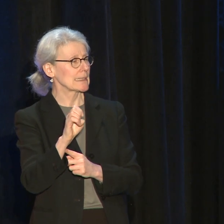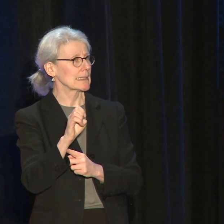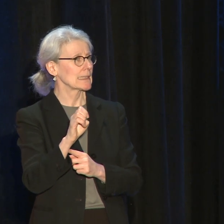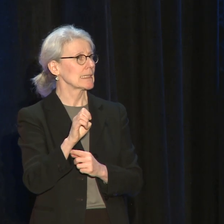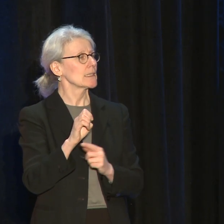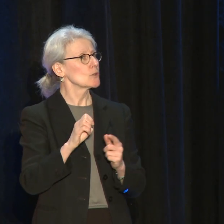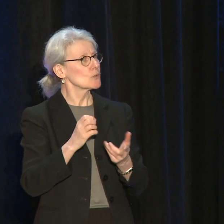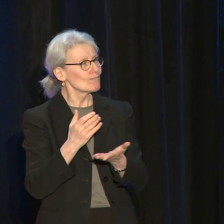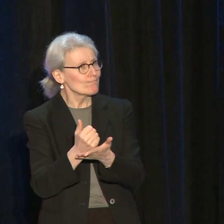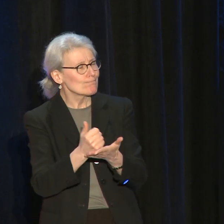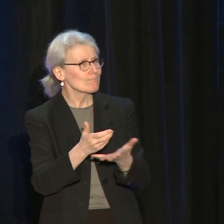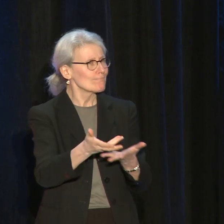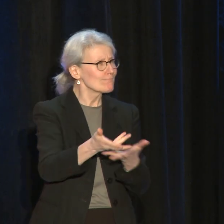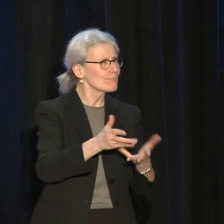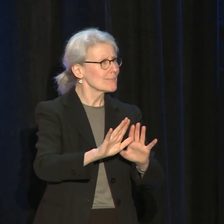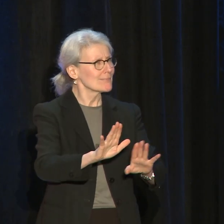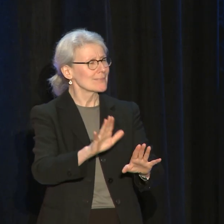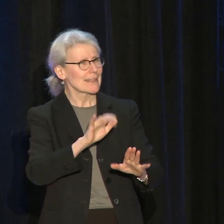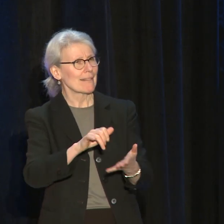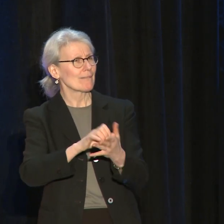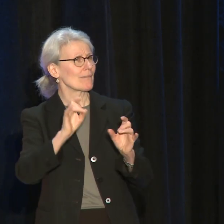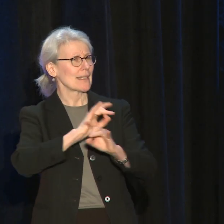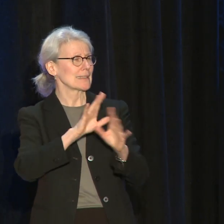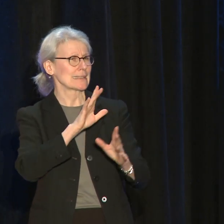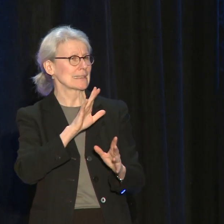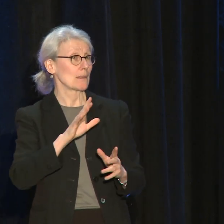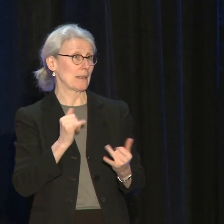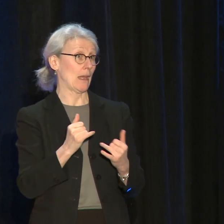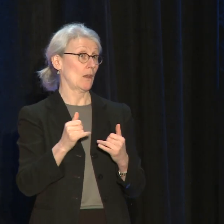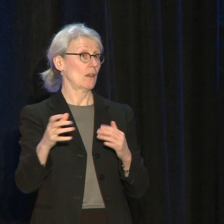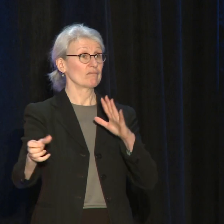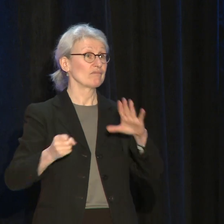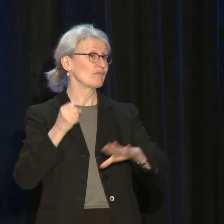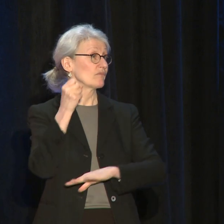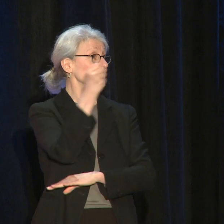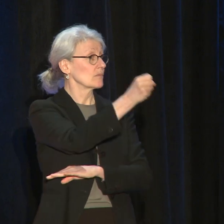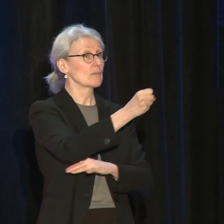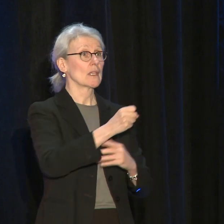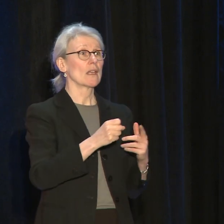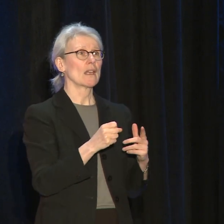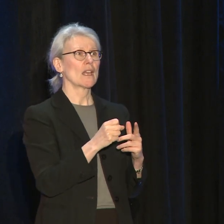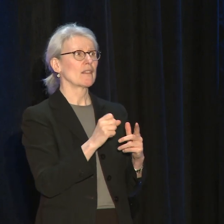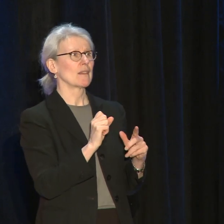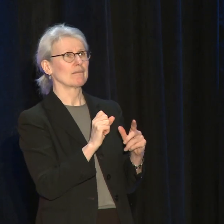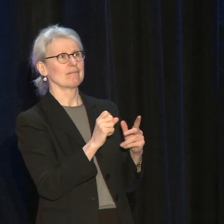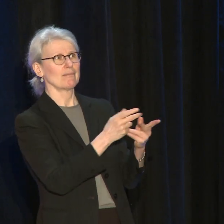which simply does not work, of taking children away and locking people up.